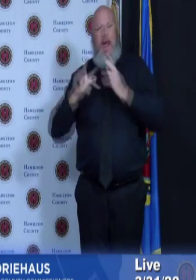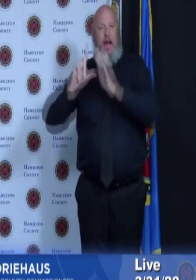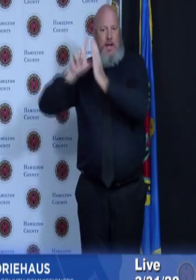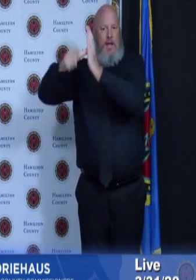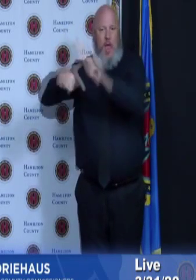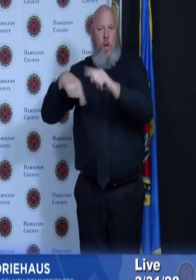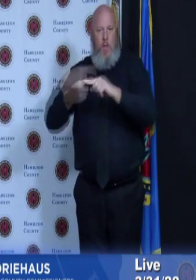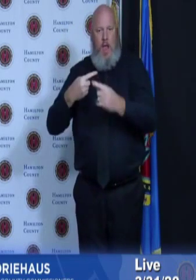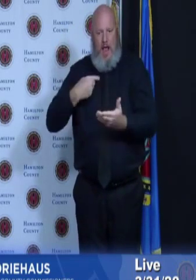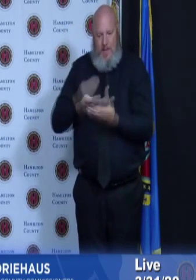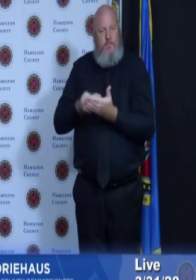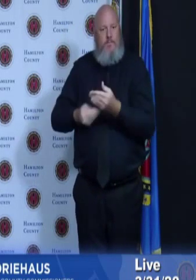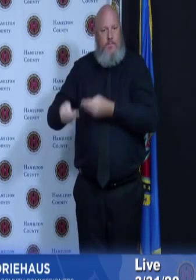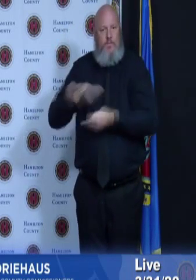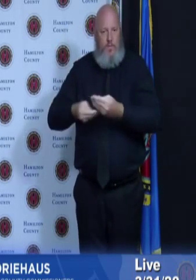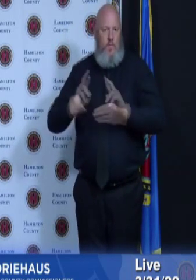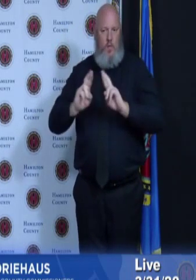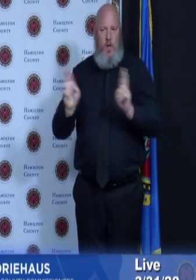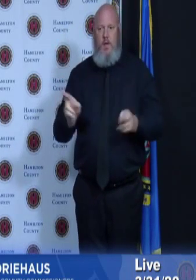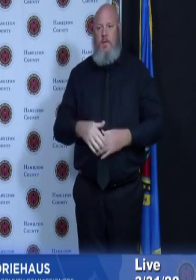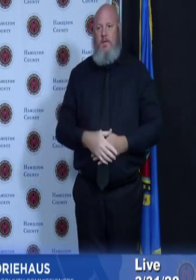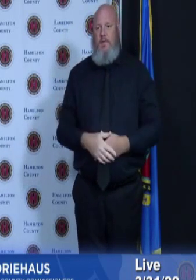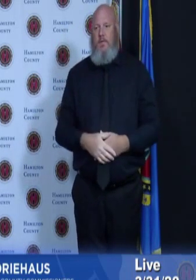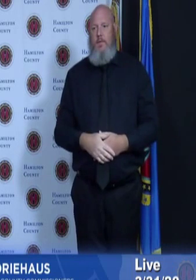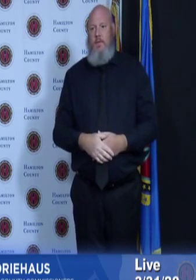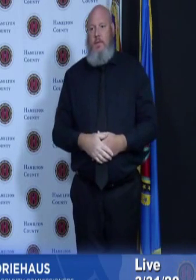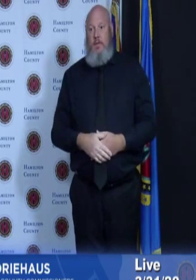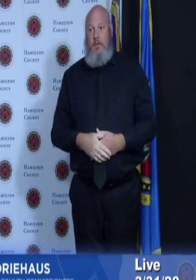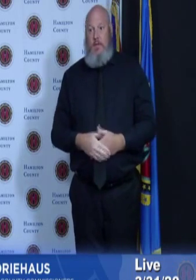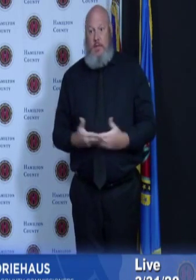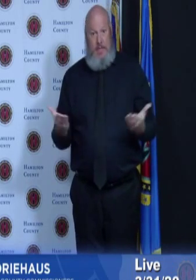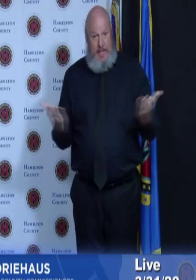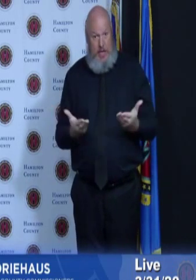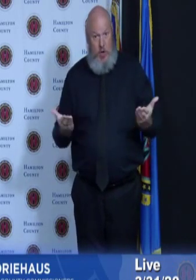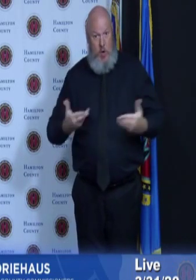unfortunately is that nothing is off the table but we want to respond in a way